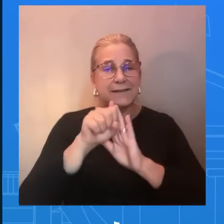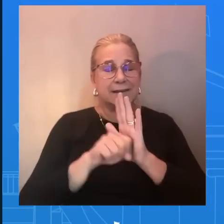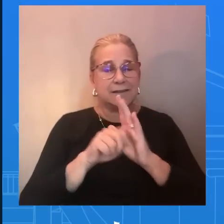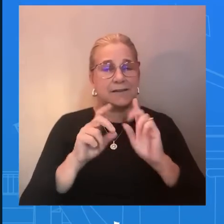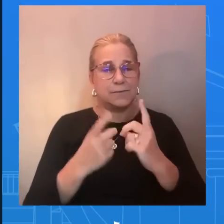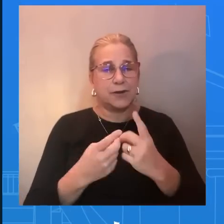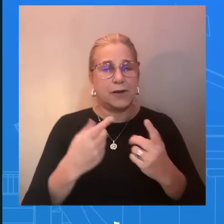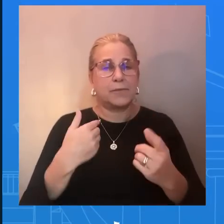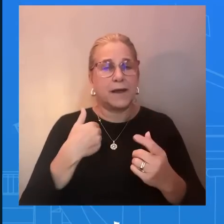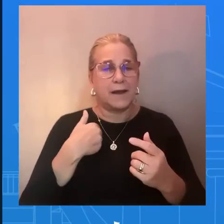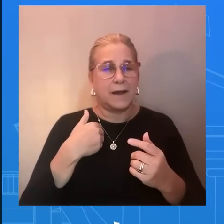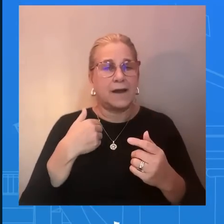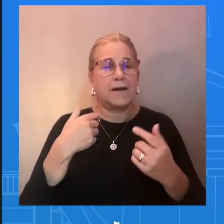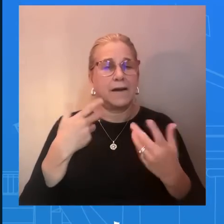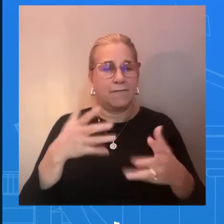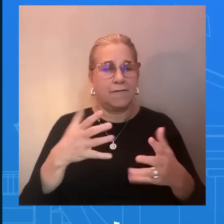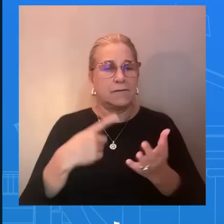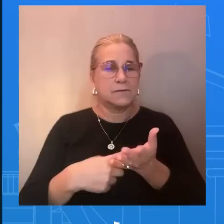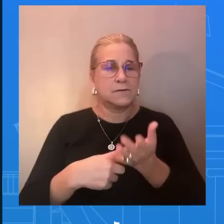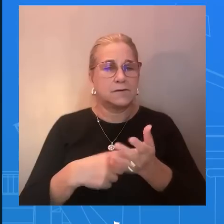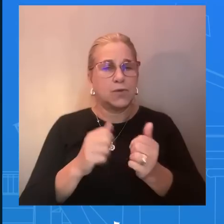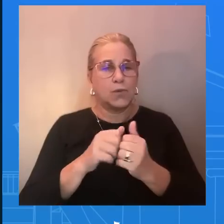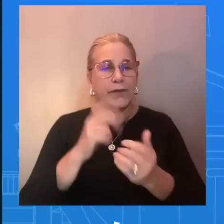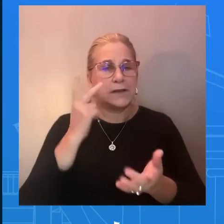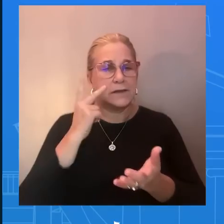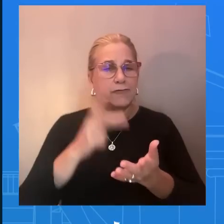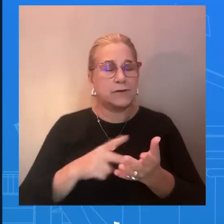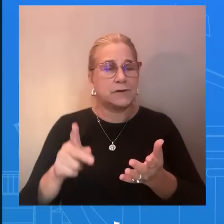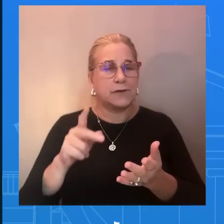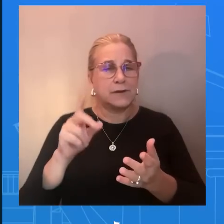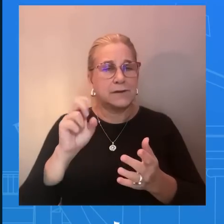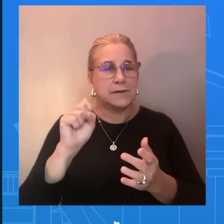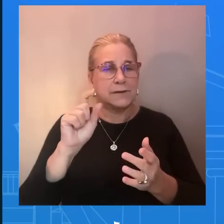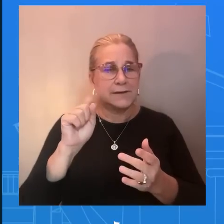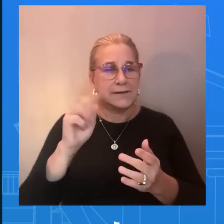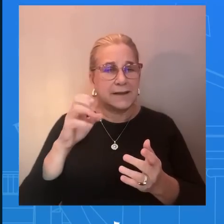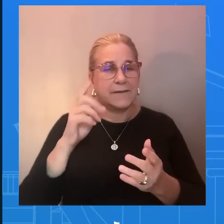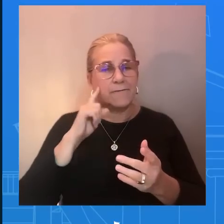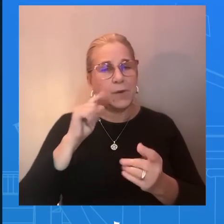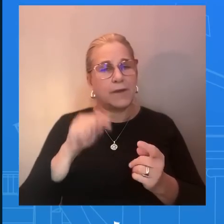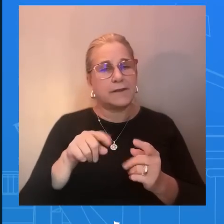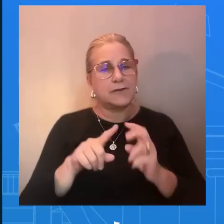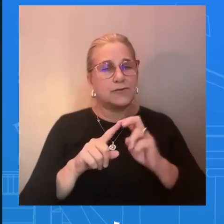He’s going to be going throughout the region. He’s going to discuss the importance of ending, certainly, the war in --